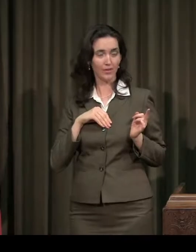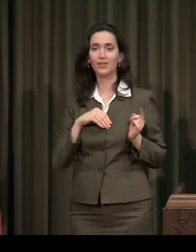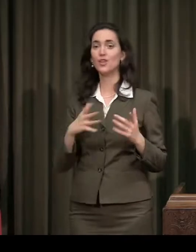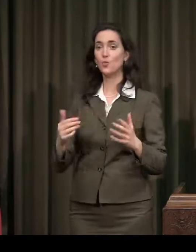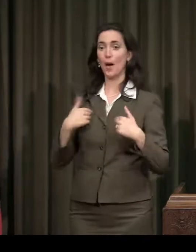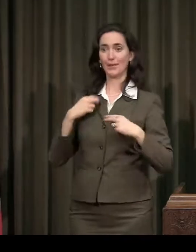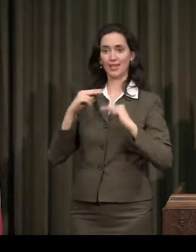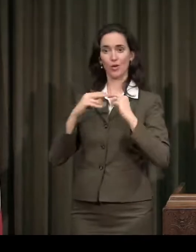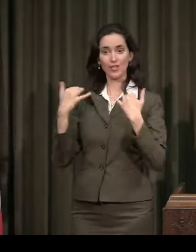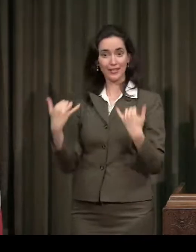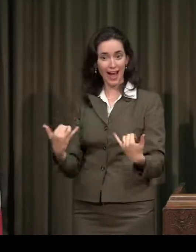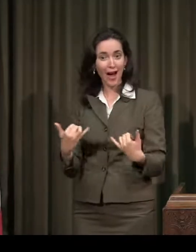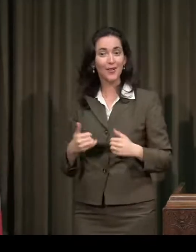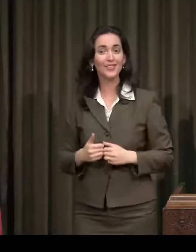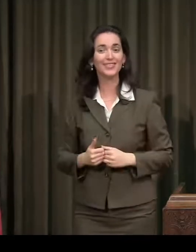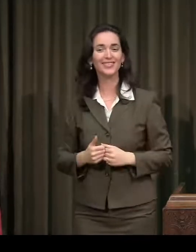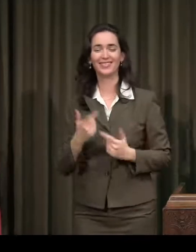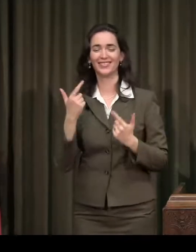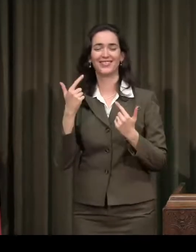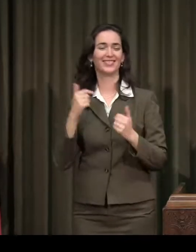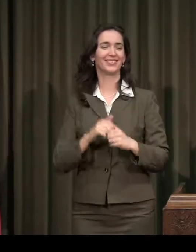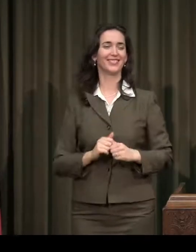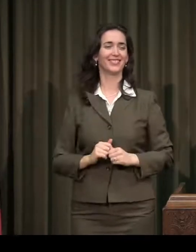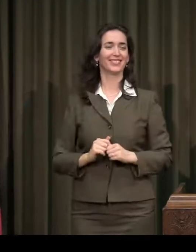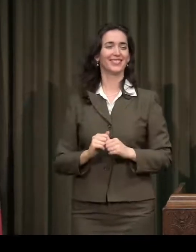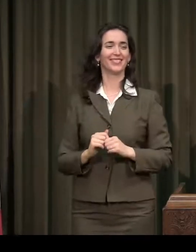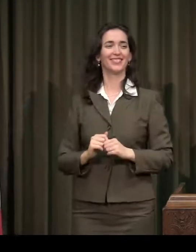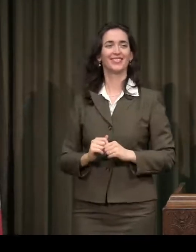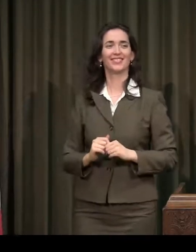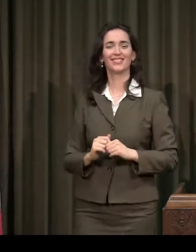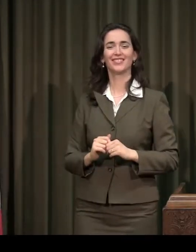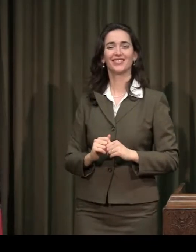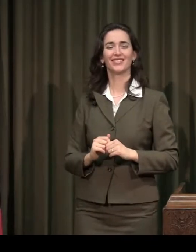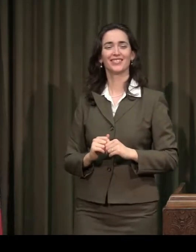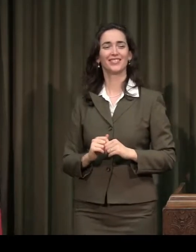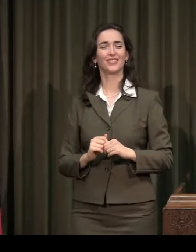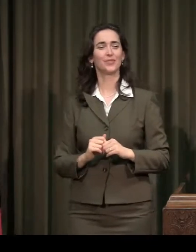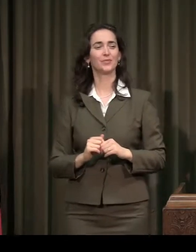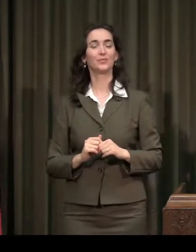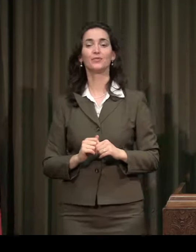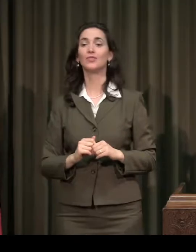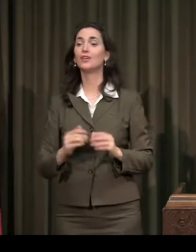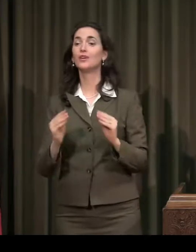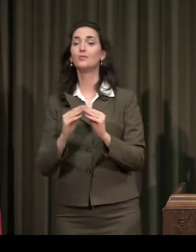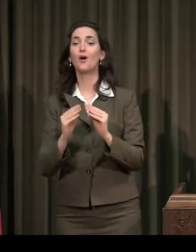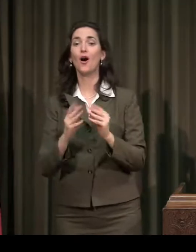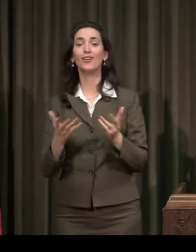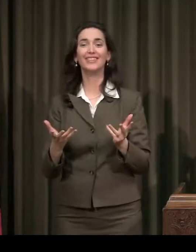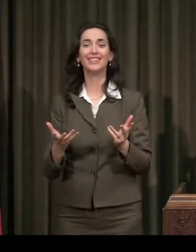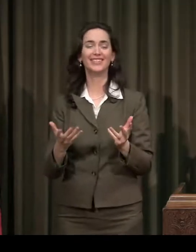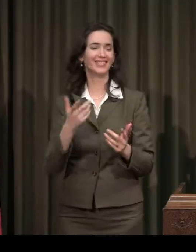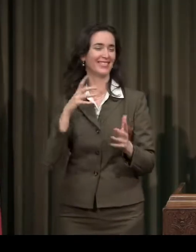anything else